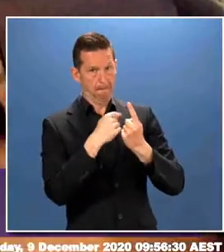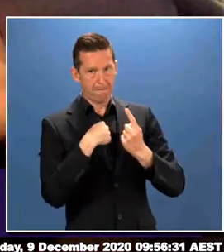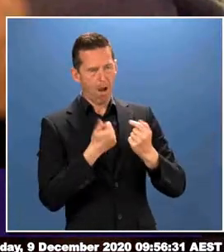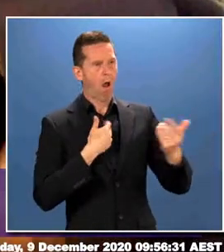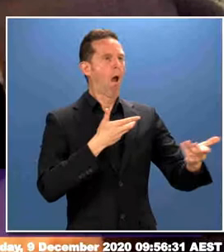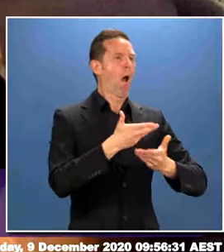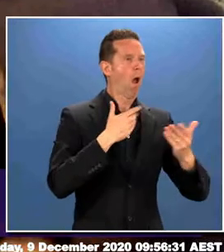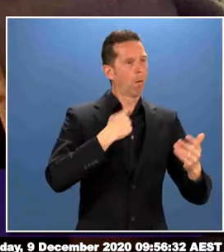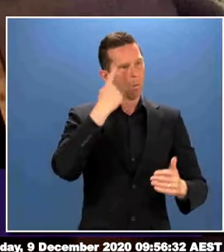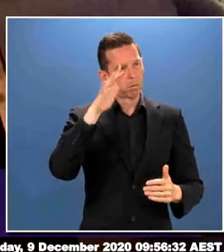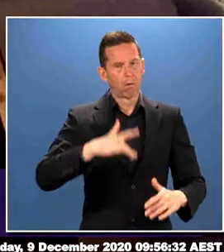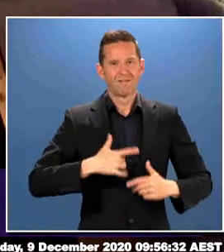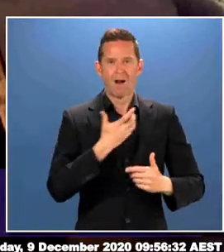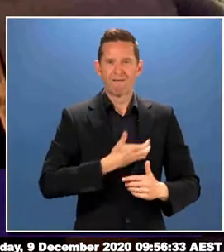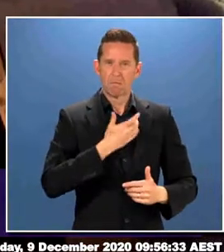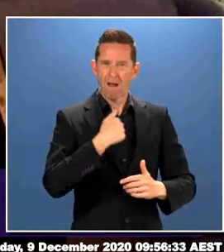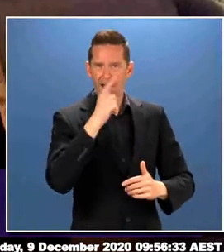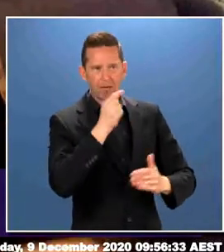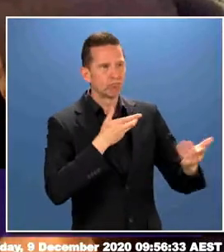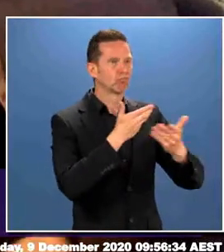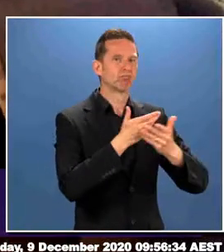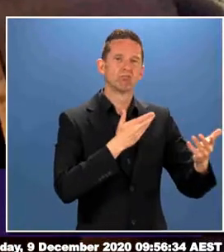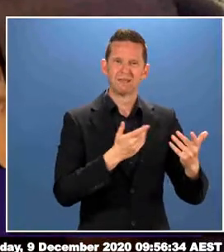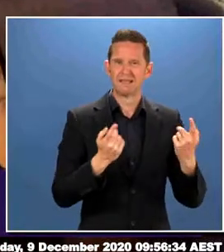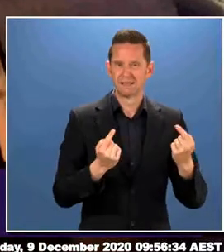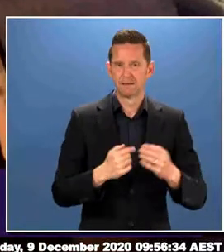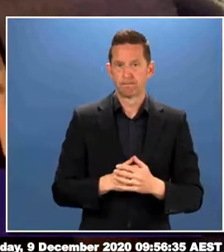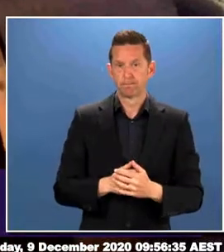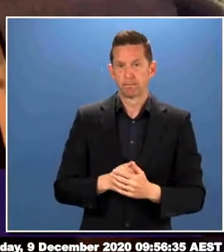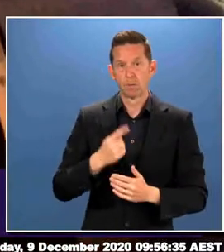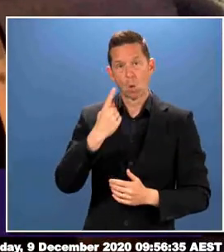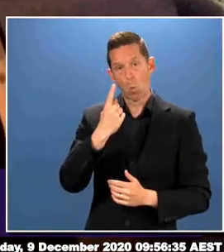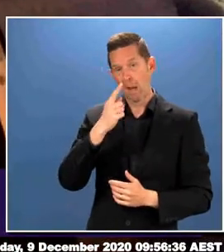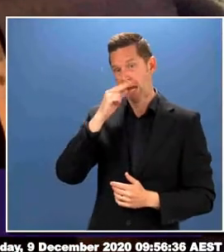It opens up that dialogue, and one young person said: Employers that